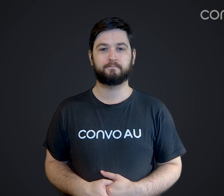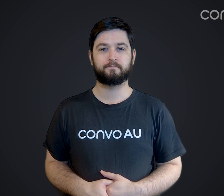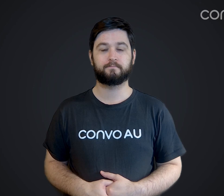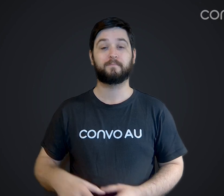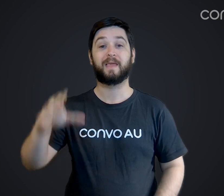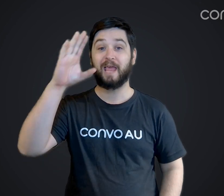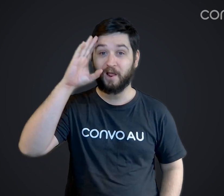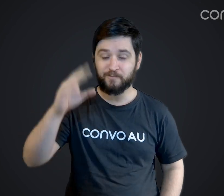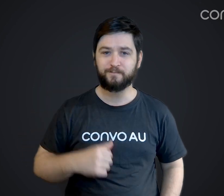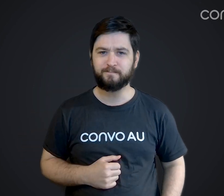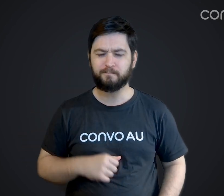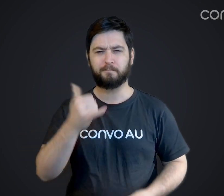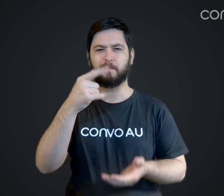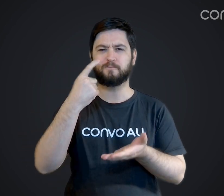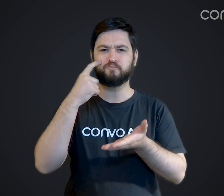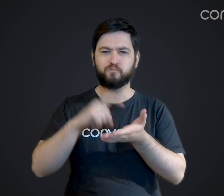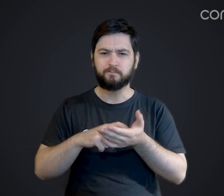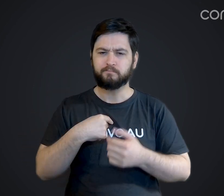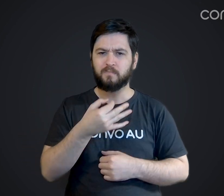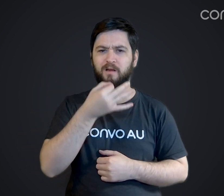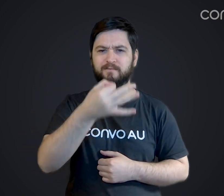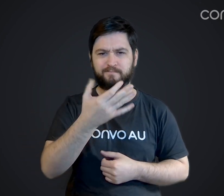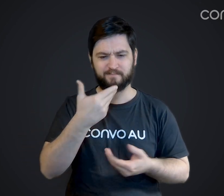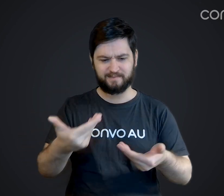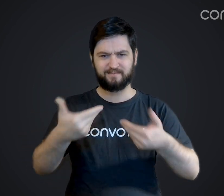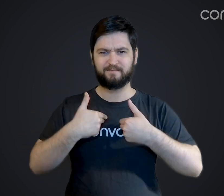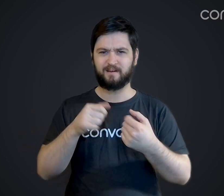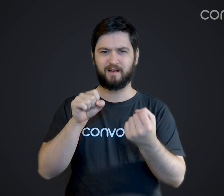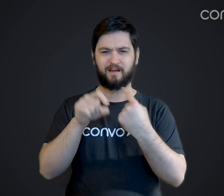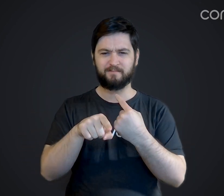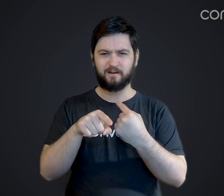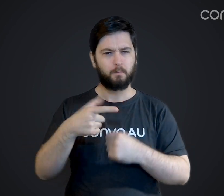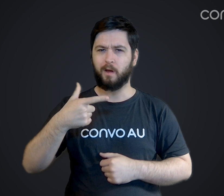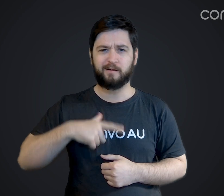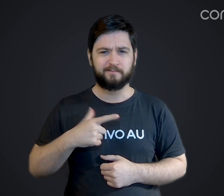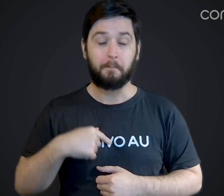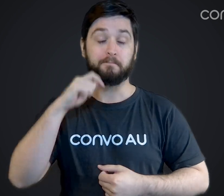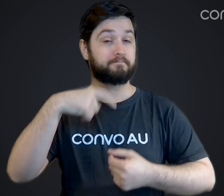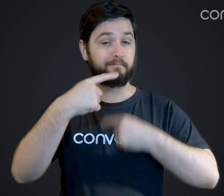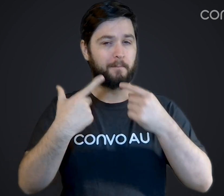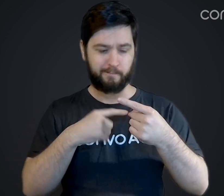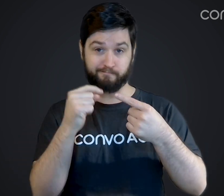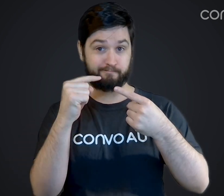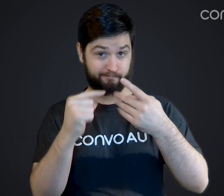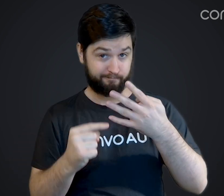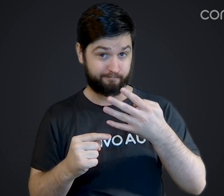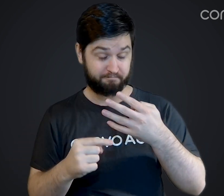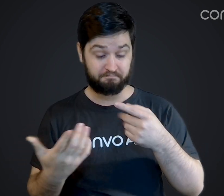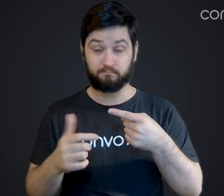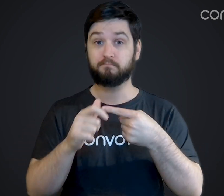Hello! If you're wondering why we require your email address for the events, here are the reasons behind it: